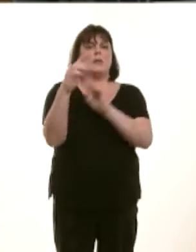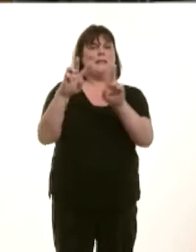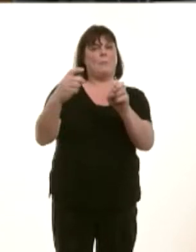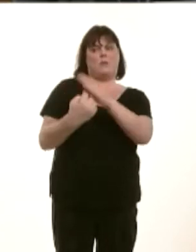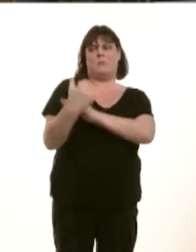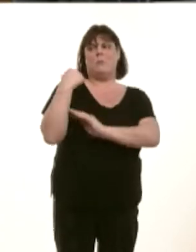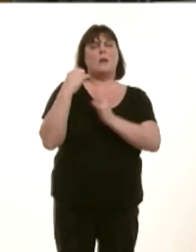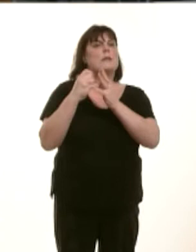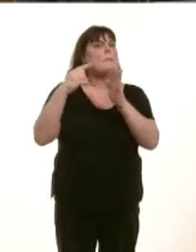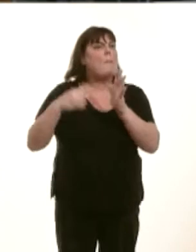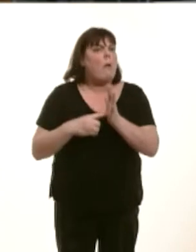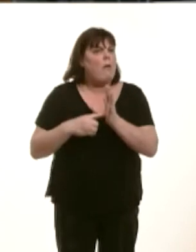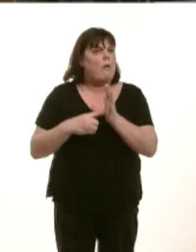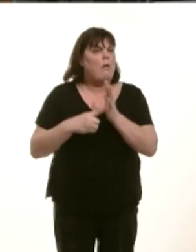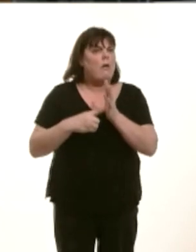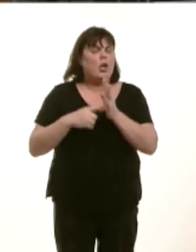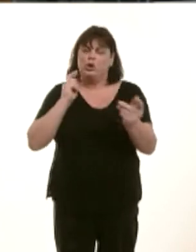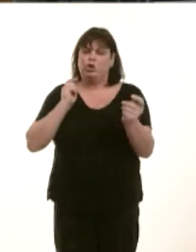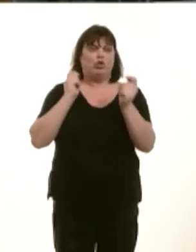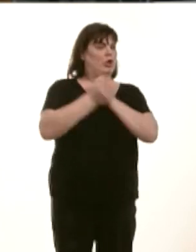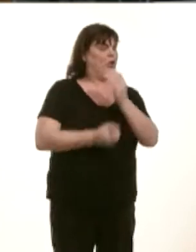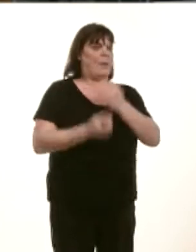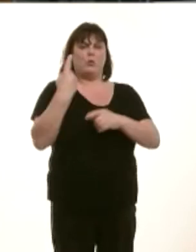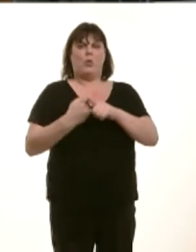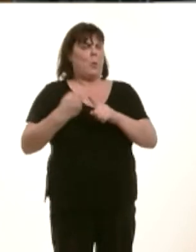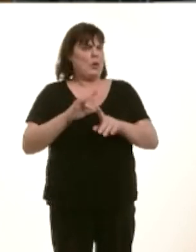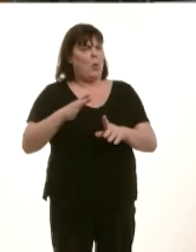to see that transformation take place in the next few years. Iíll give you an example